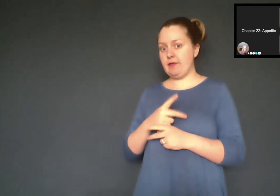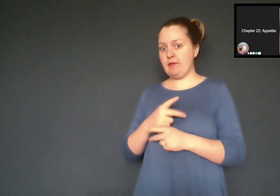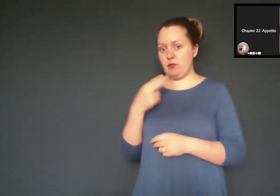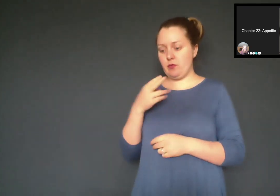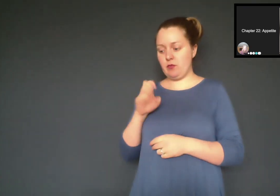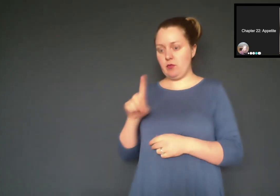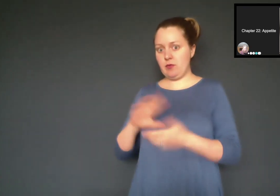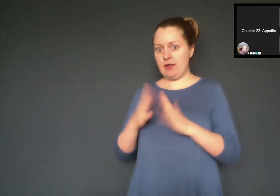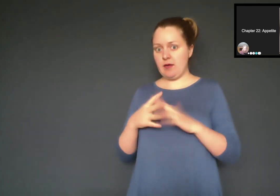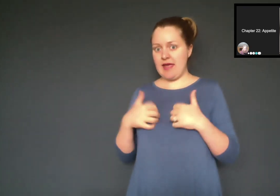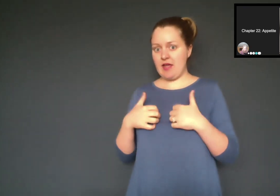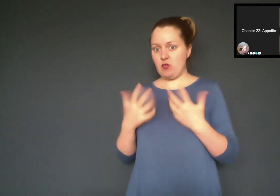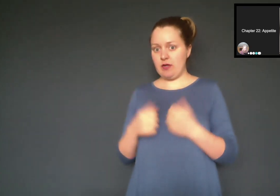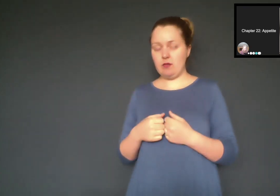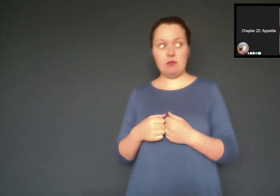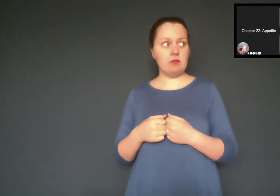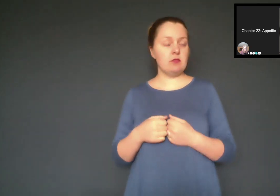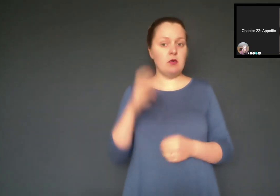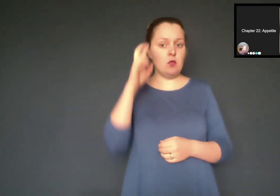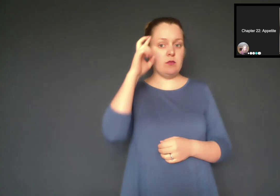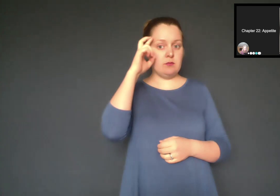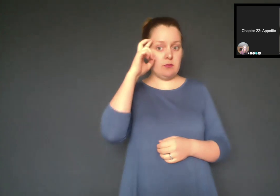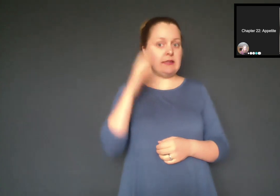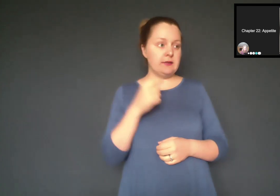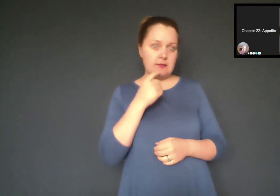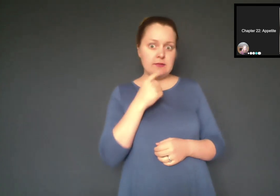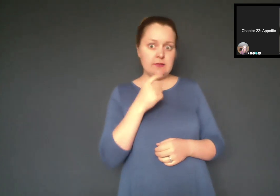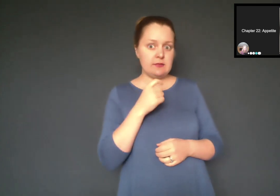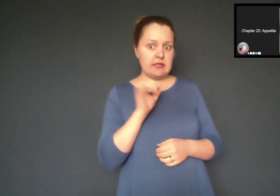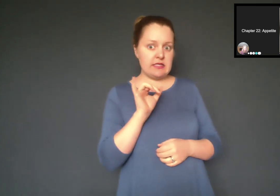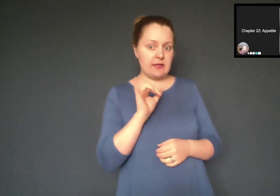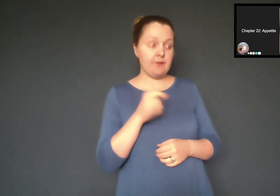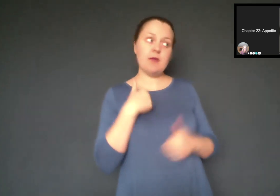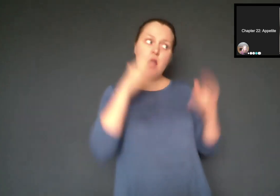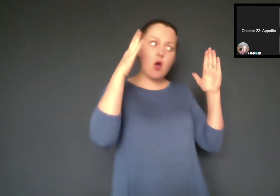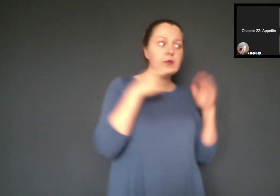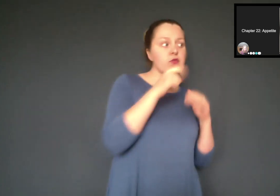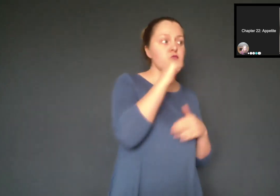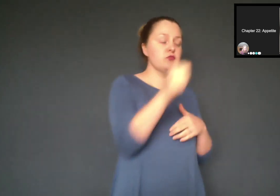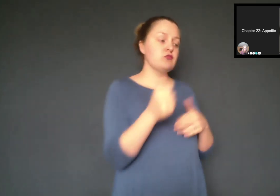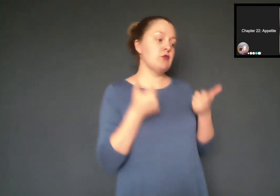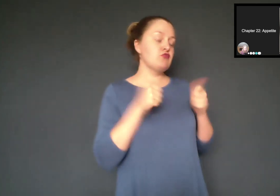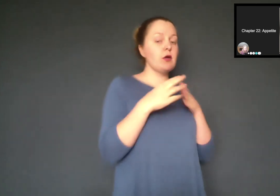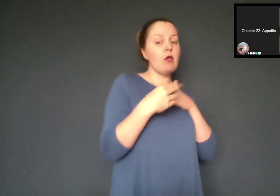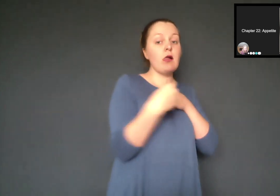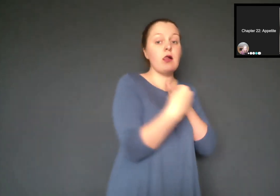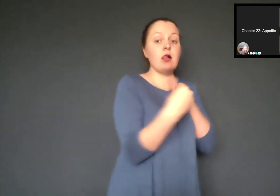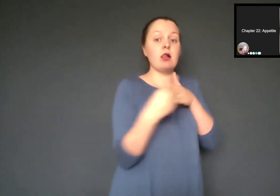hood's getting angry rictus echoed that thought i hope you're not stringing mr hood along he warned